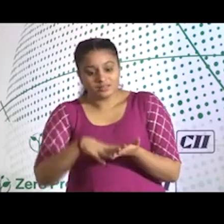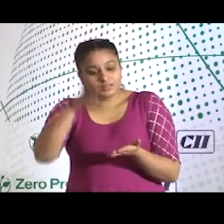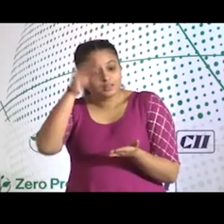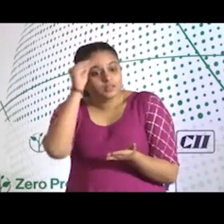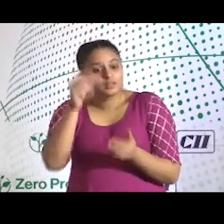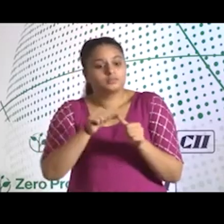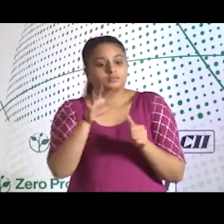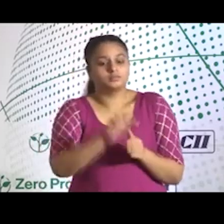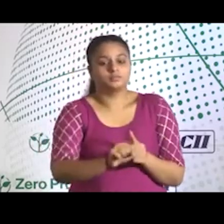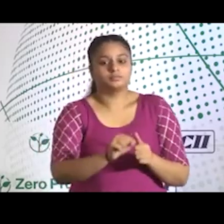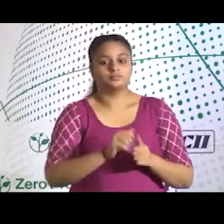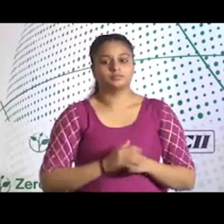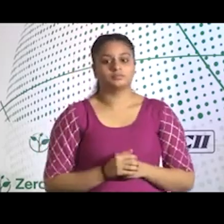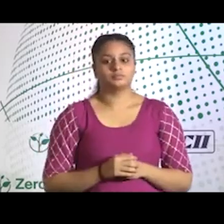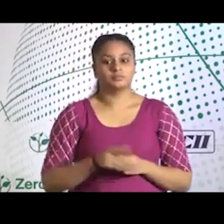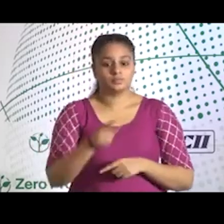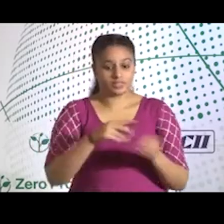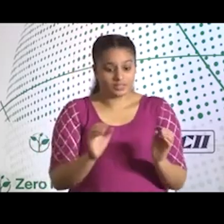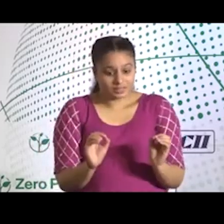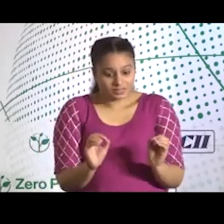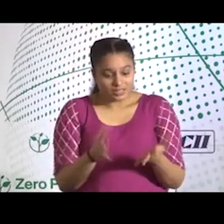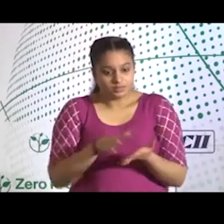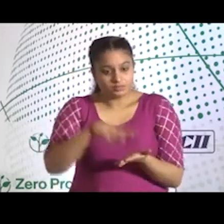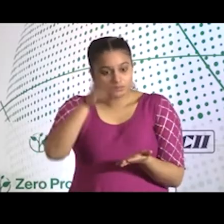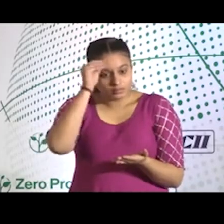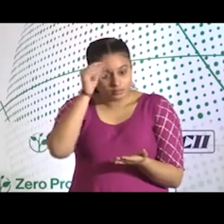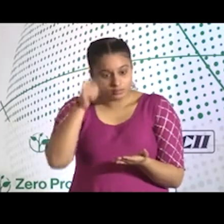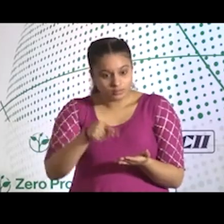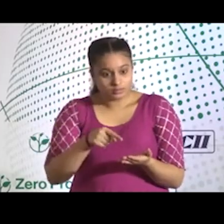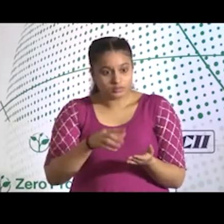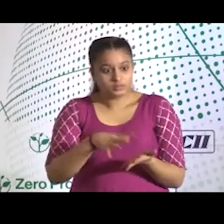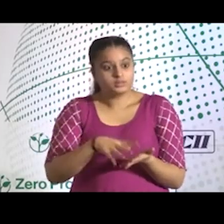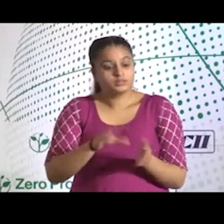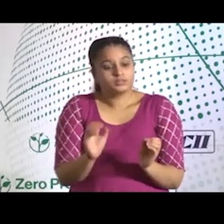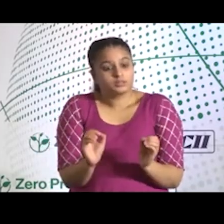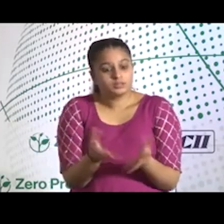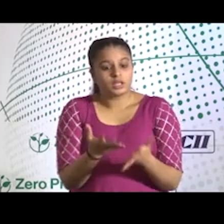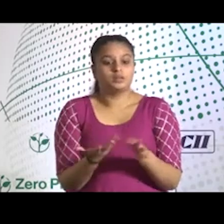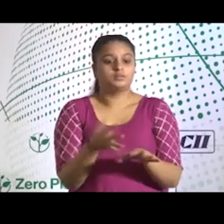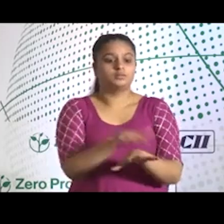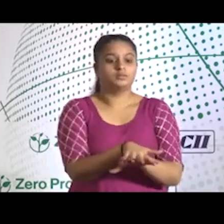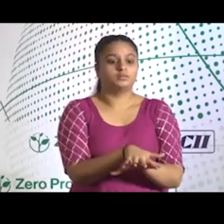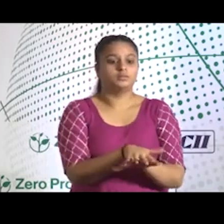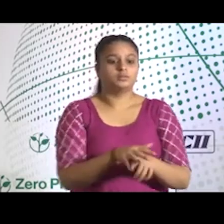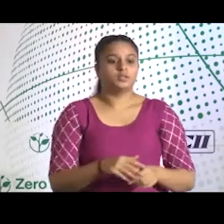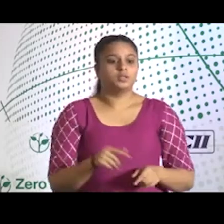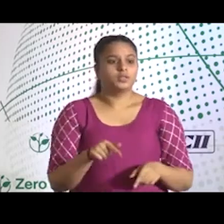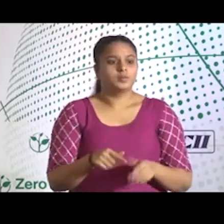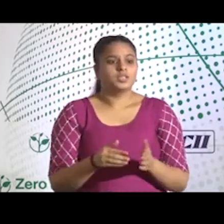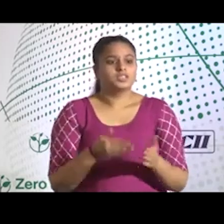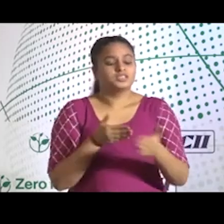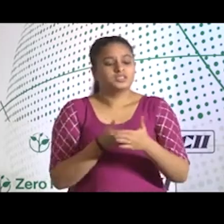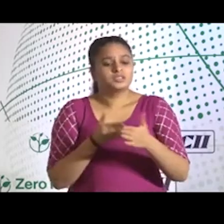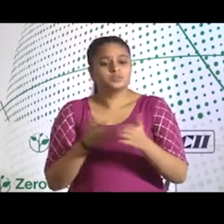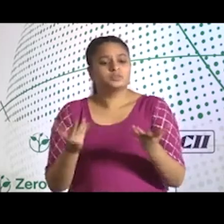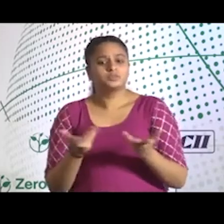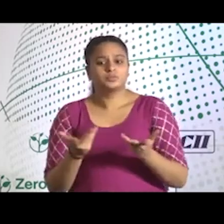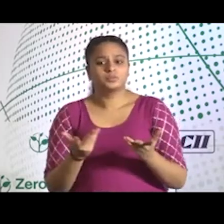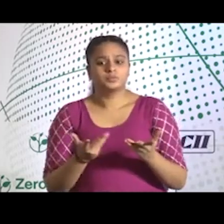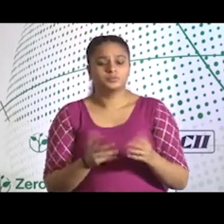Because when they start to learn it, they start to implement it. Now, the bigger challenge that we have in India, Sunita, is that